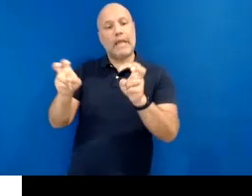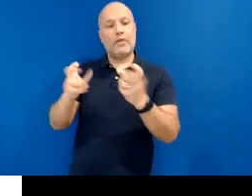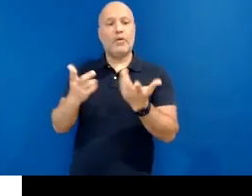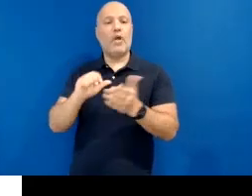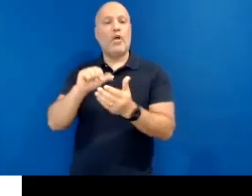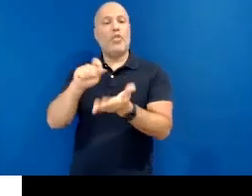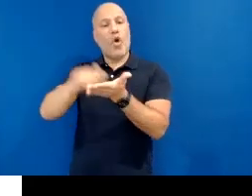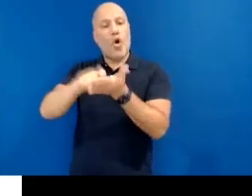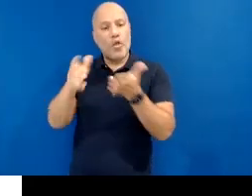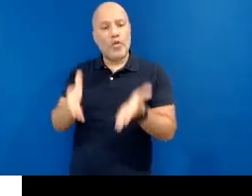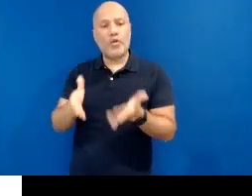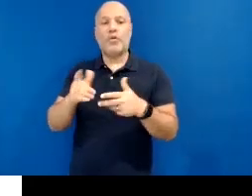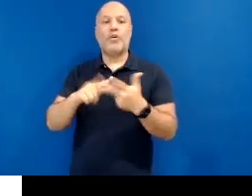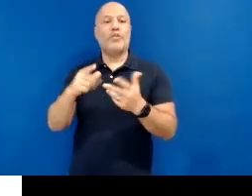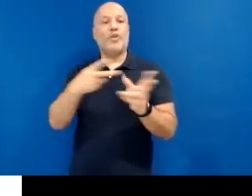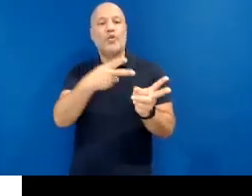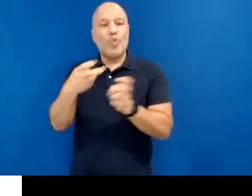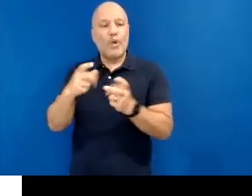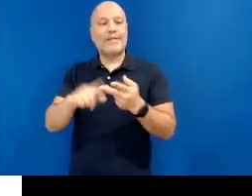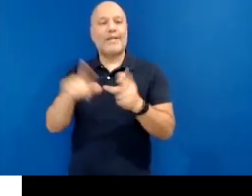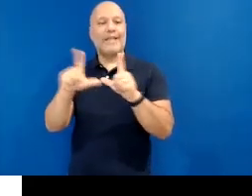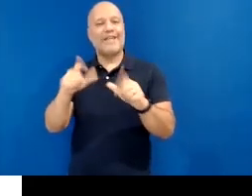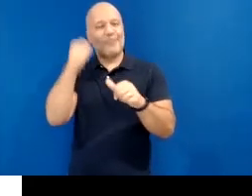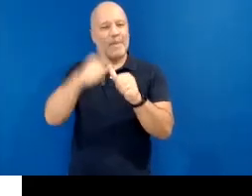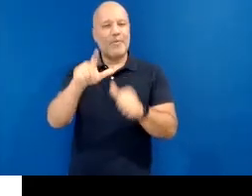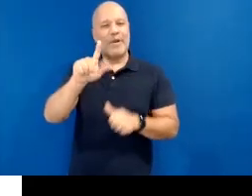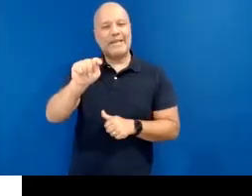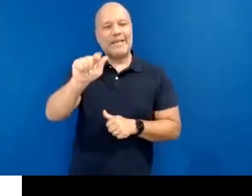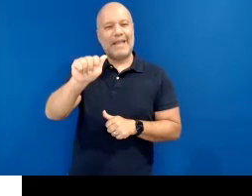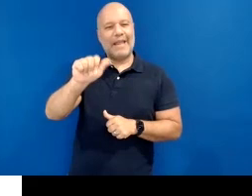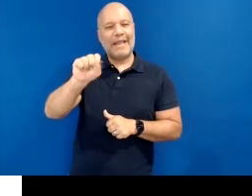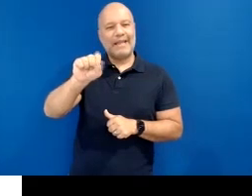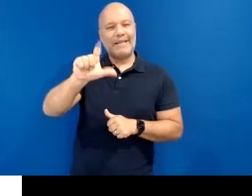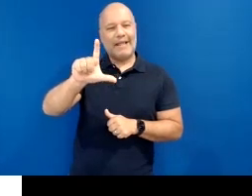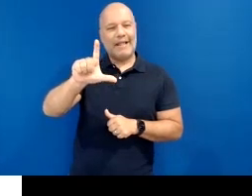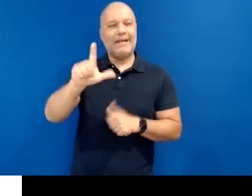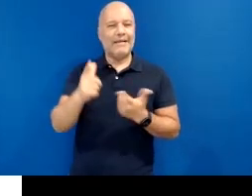TASL. That's how you can remember that. Another easy way to do it